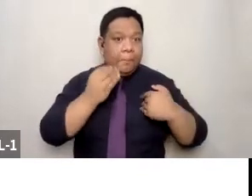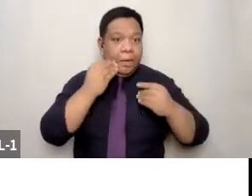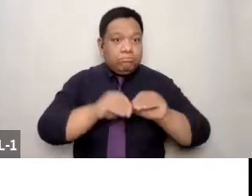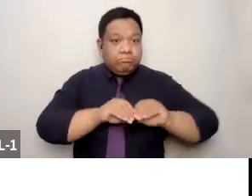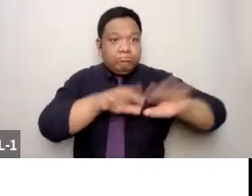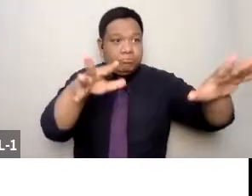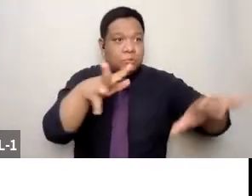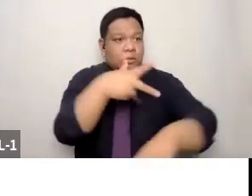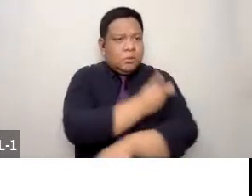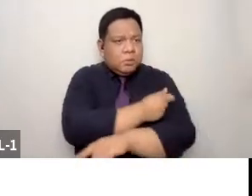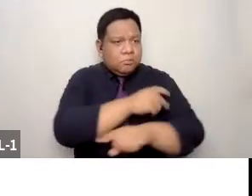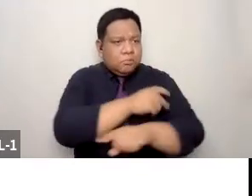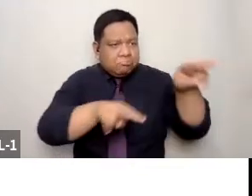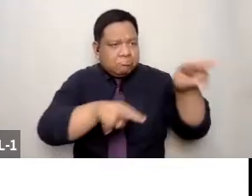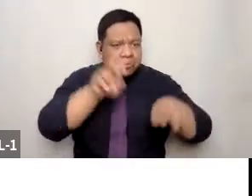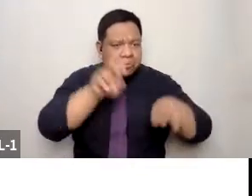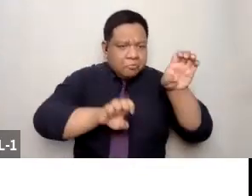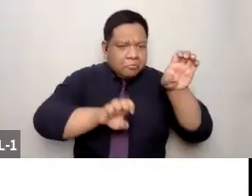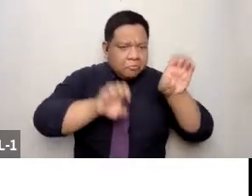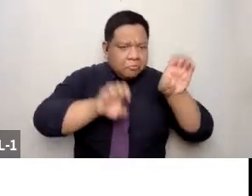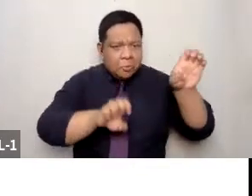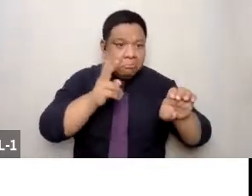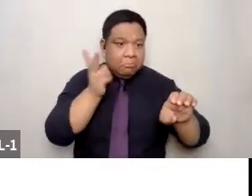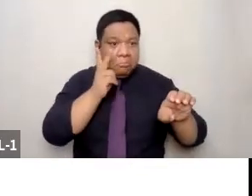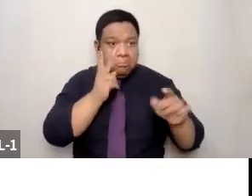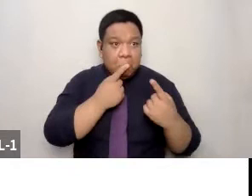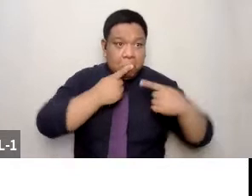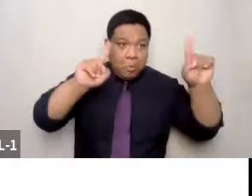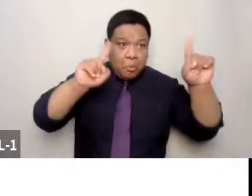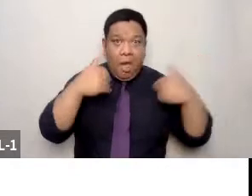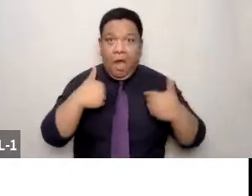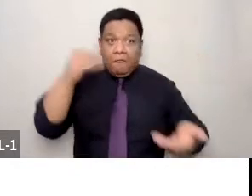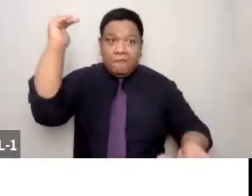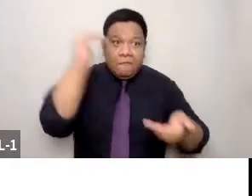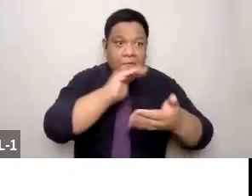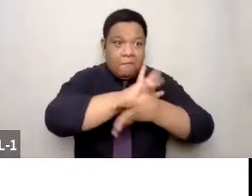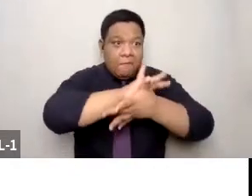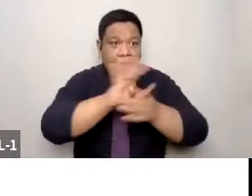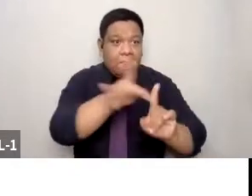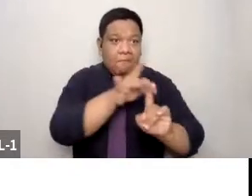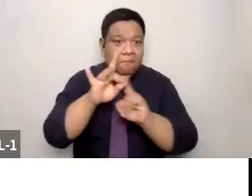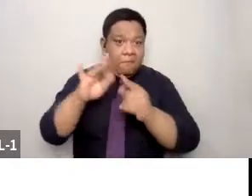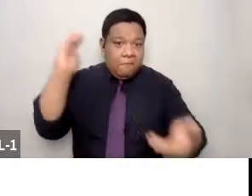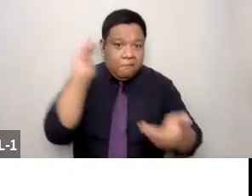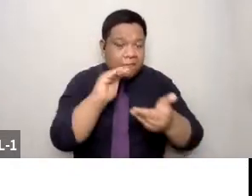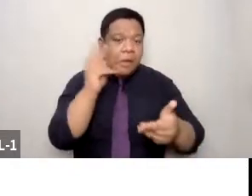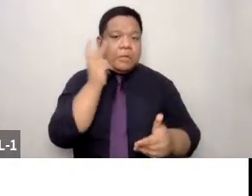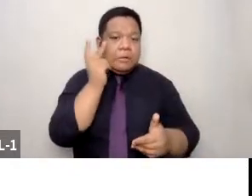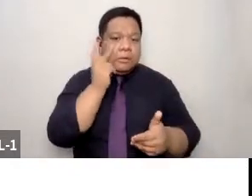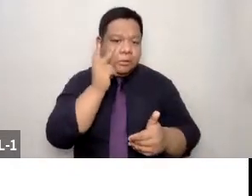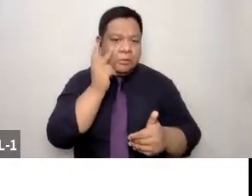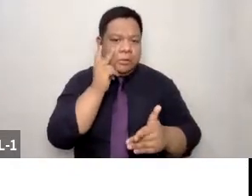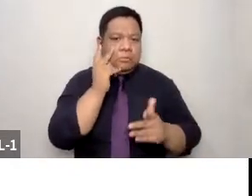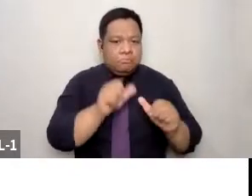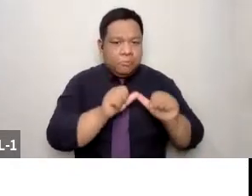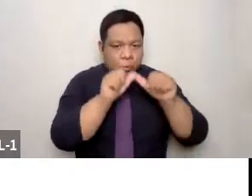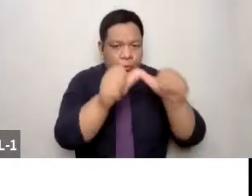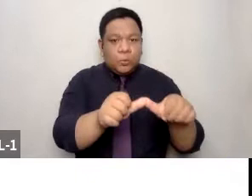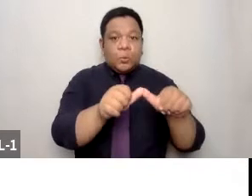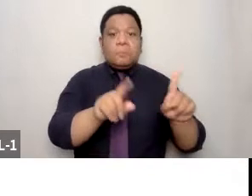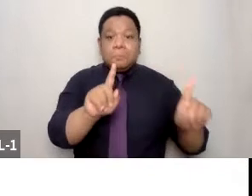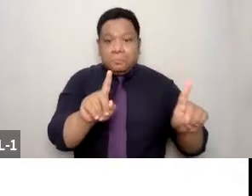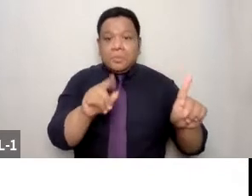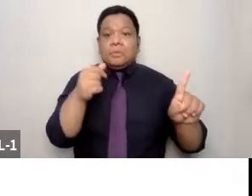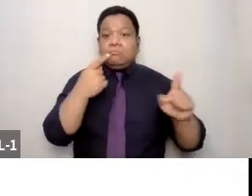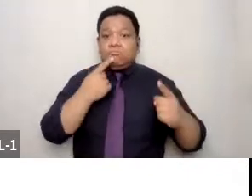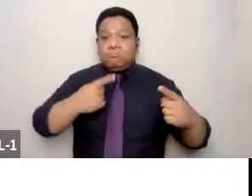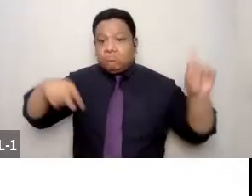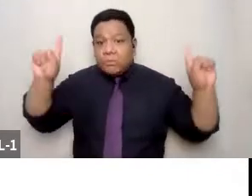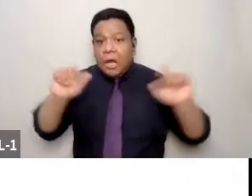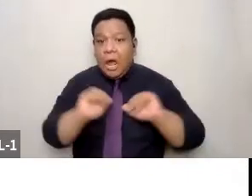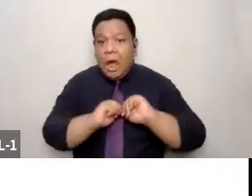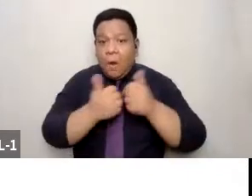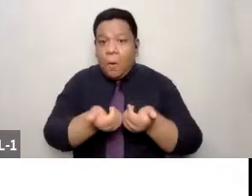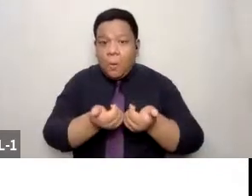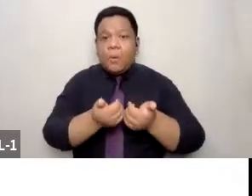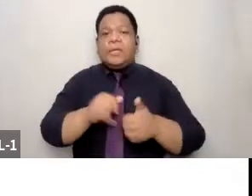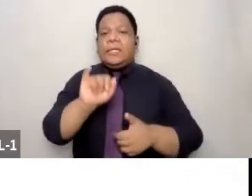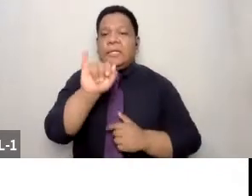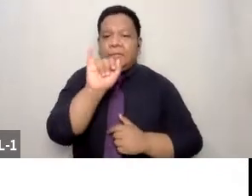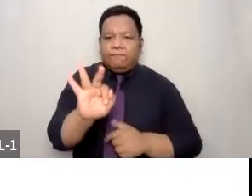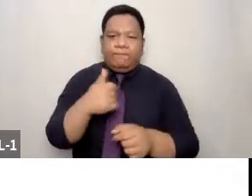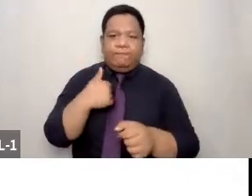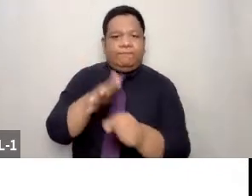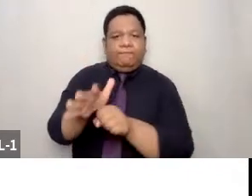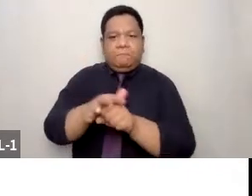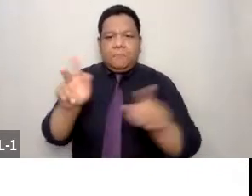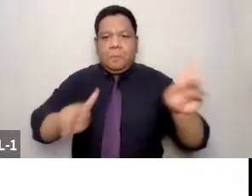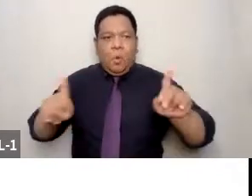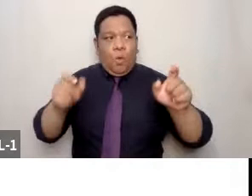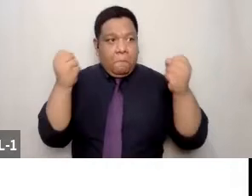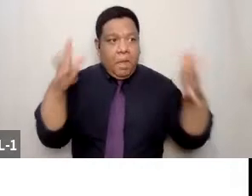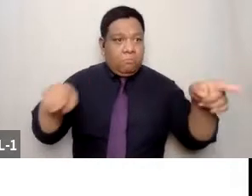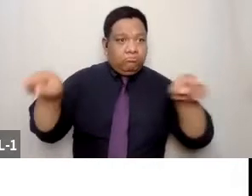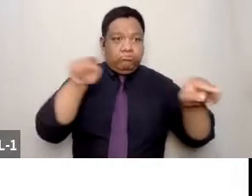We follow if the COVID cases are going down but we can only achieve that if we have enough vaccinated individuals or what we call herd immunity.